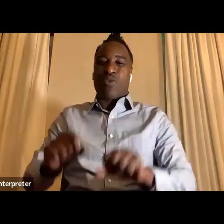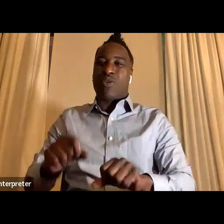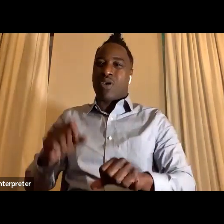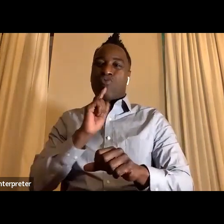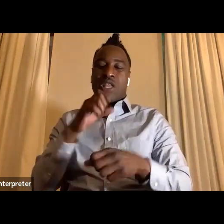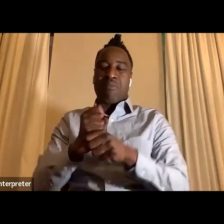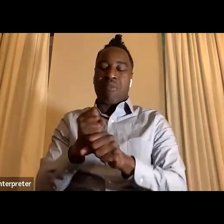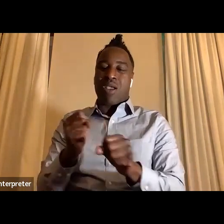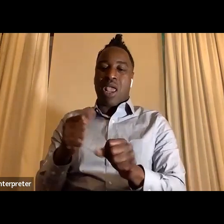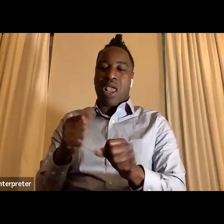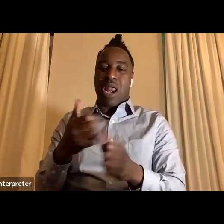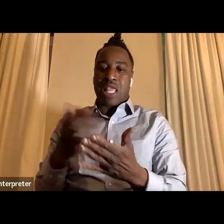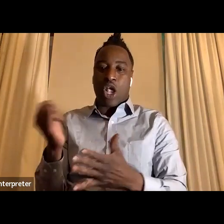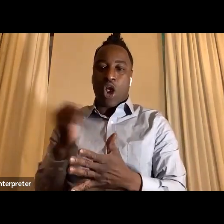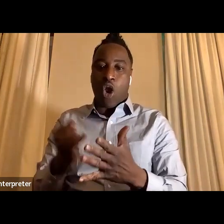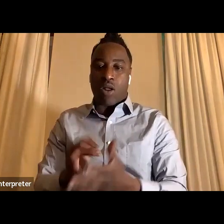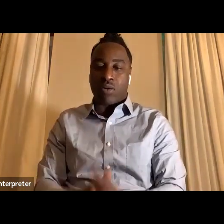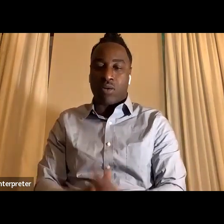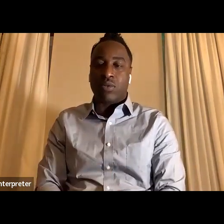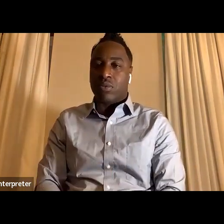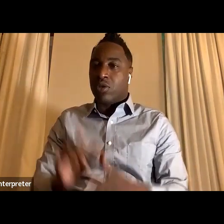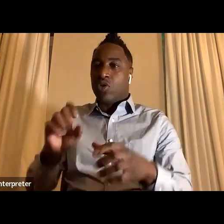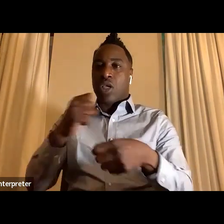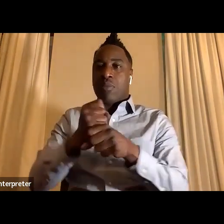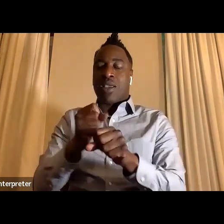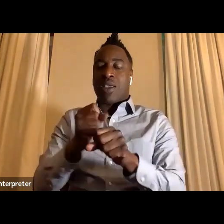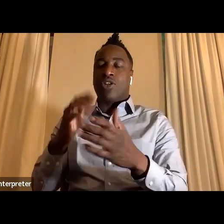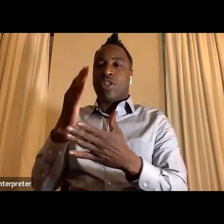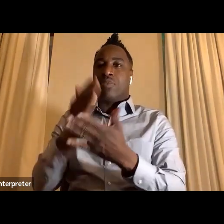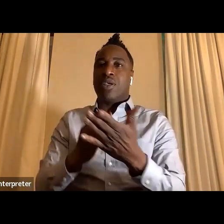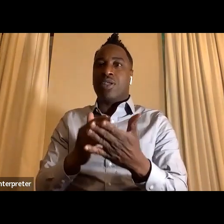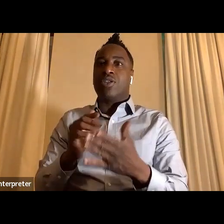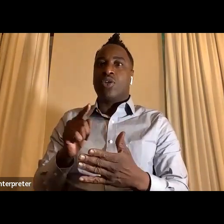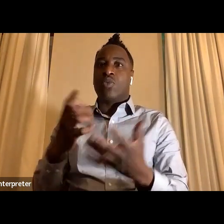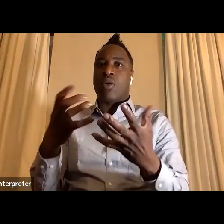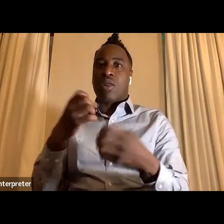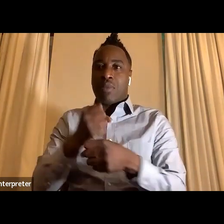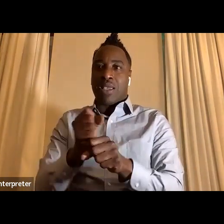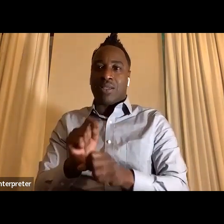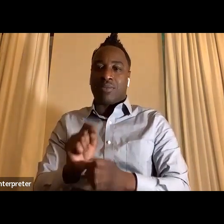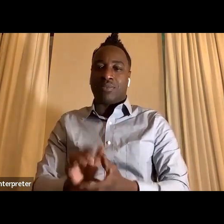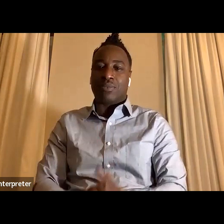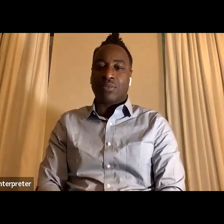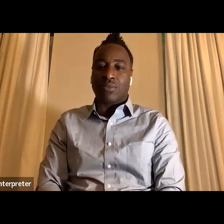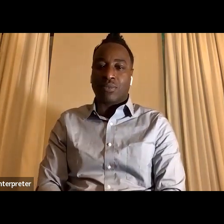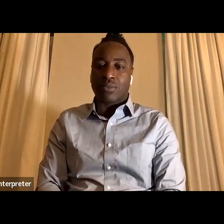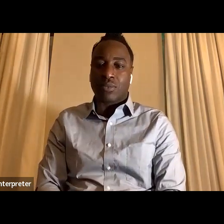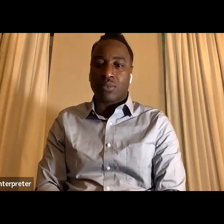and make it into the piece that you want to make into. Like I don't think you always need to go out and buy a whole bunch